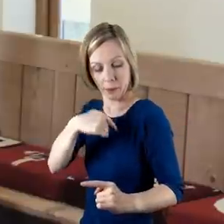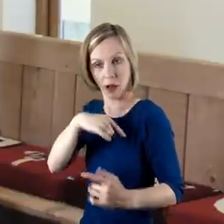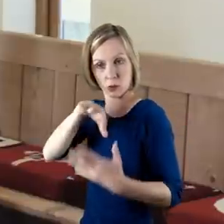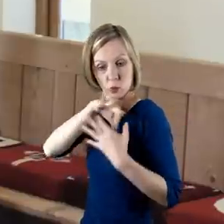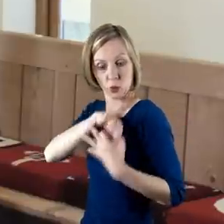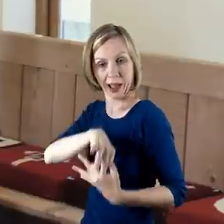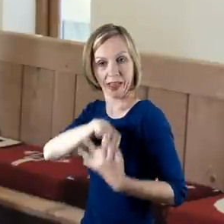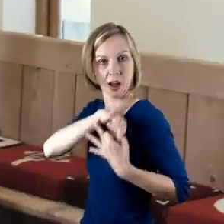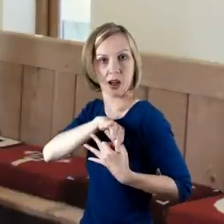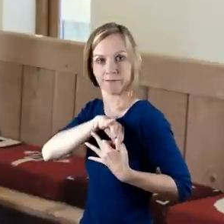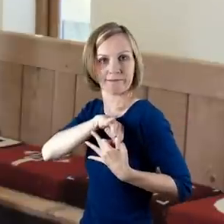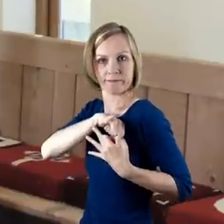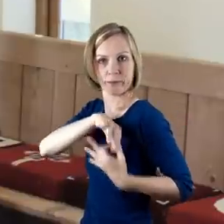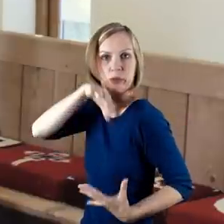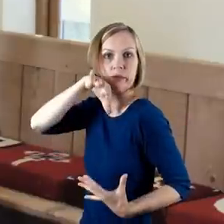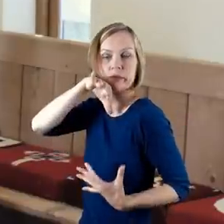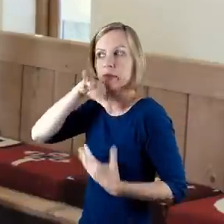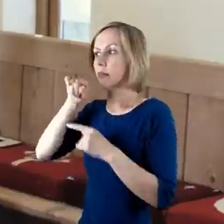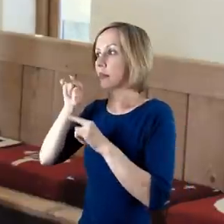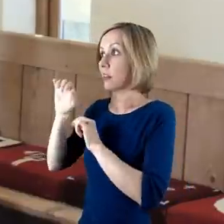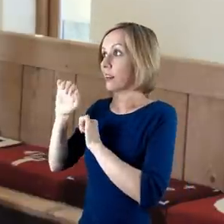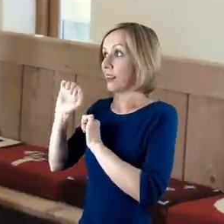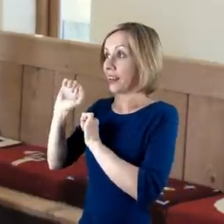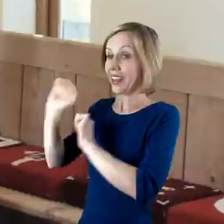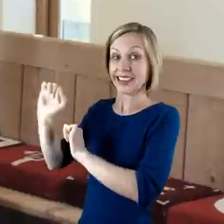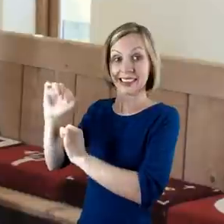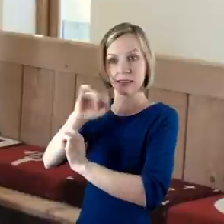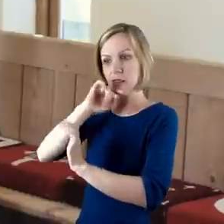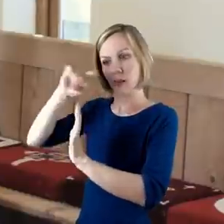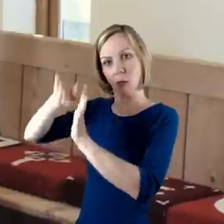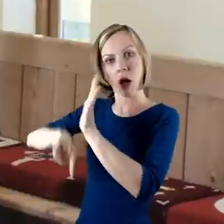And that they've abandoned God's commandments for human ones.